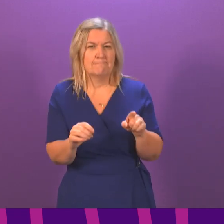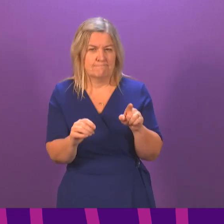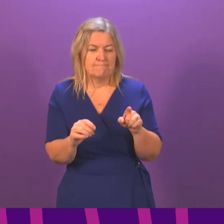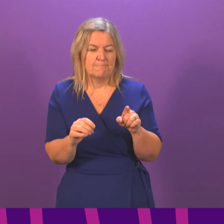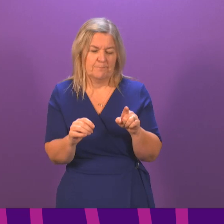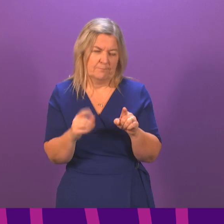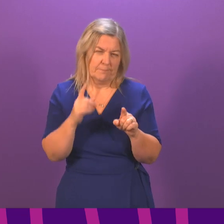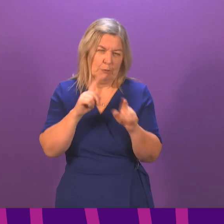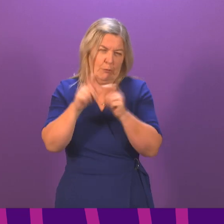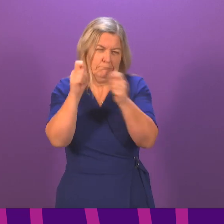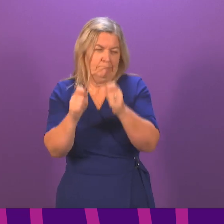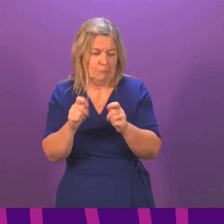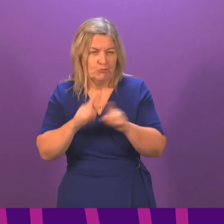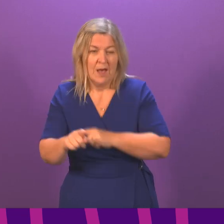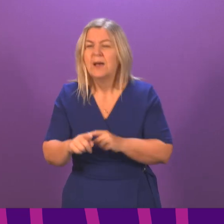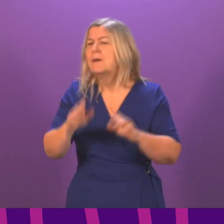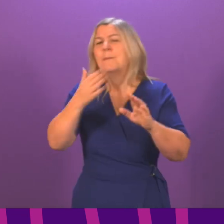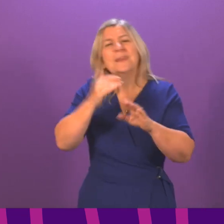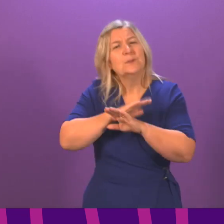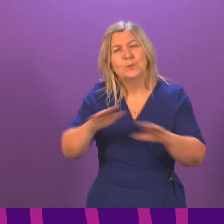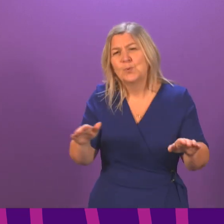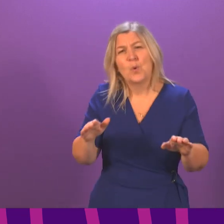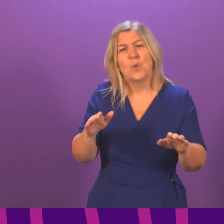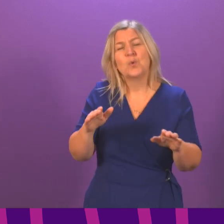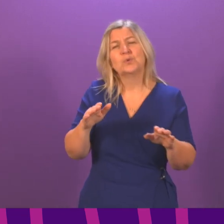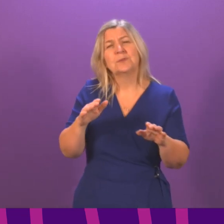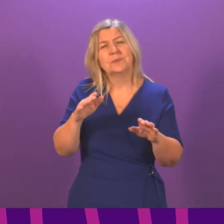However, generally, I do not want people to lose sight of the overall default advice.